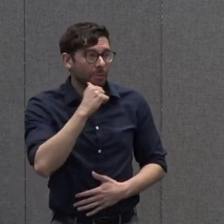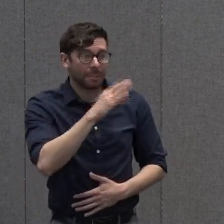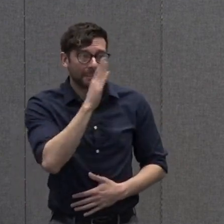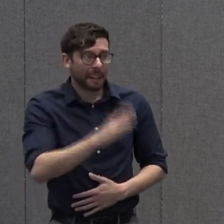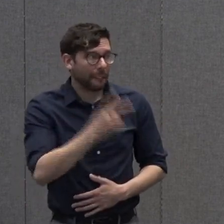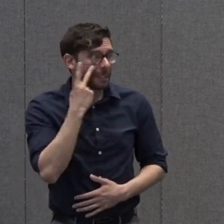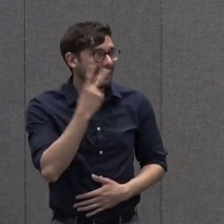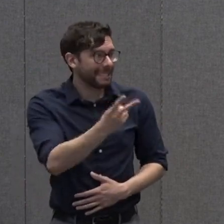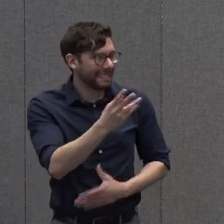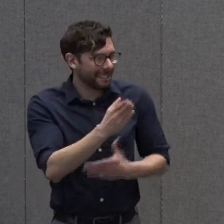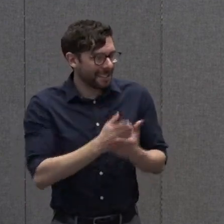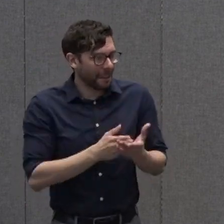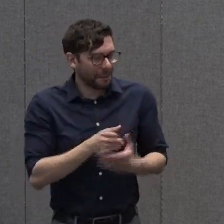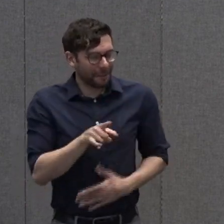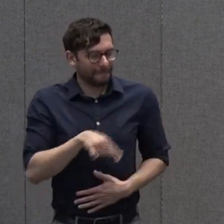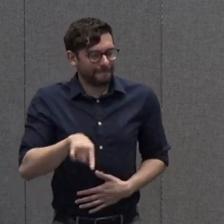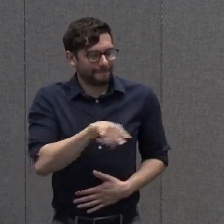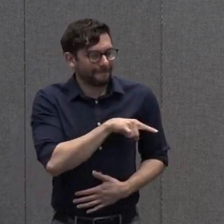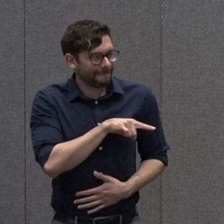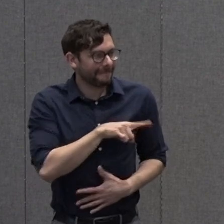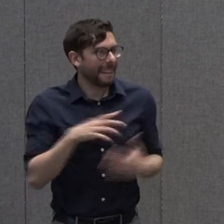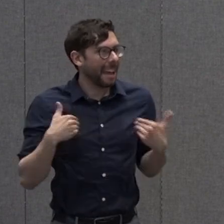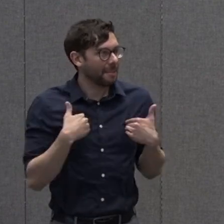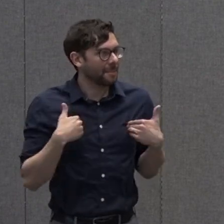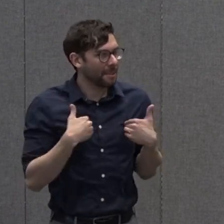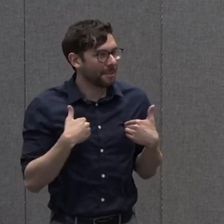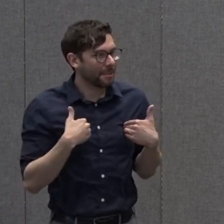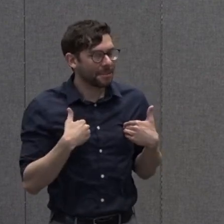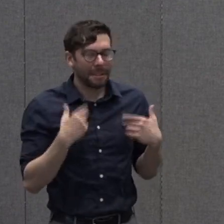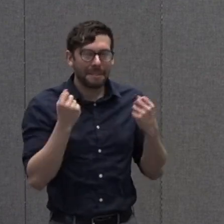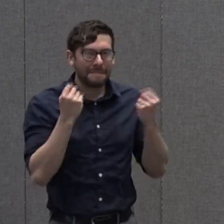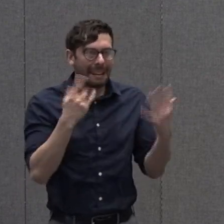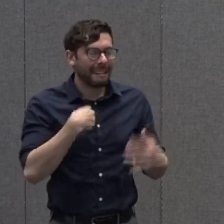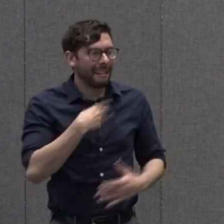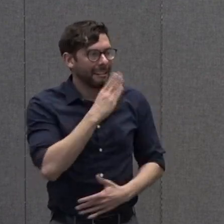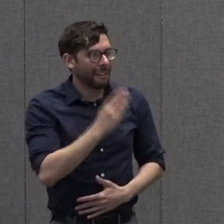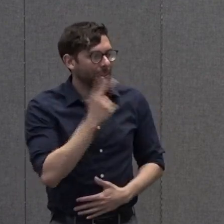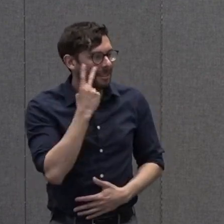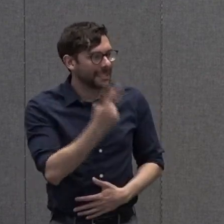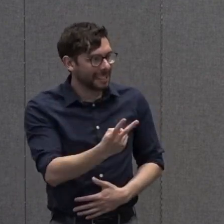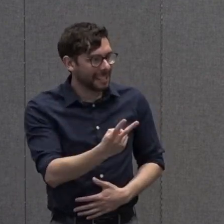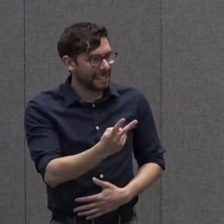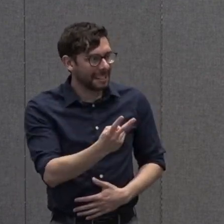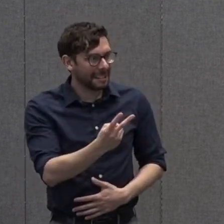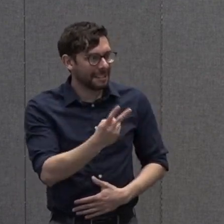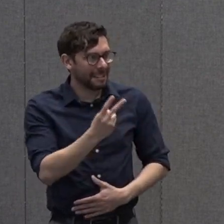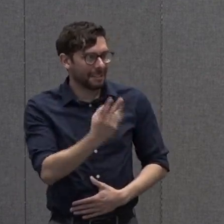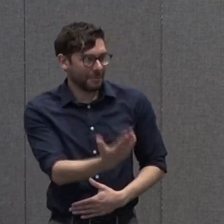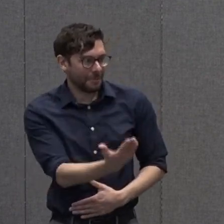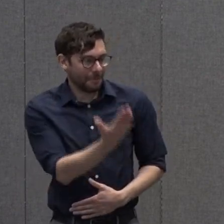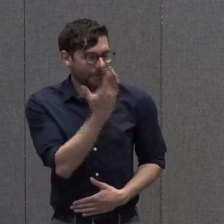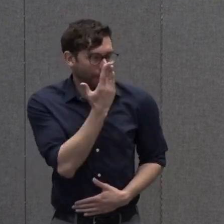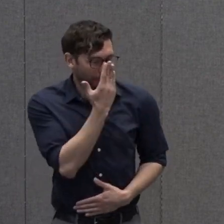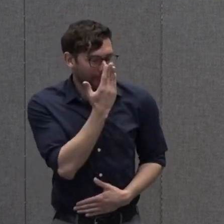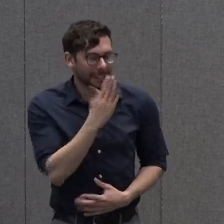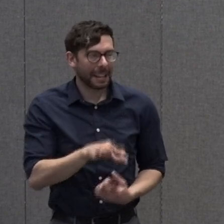that you brought us, today. I know there's lots that I never got to see, you know, up close and personal, especially Molly,